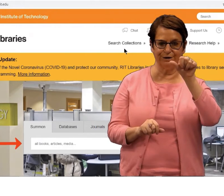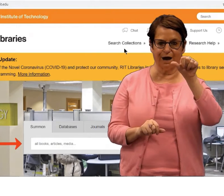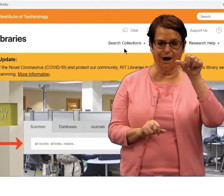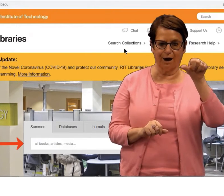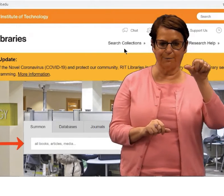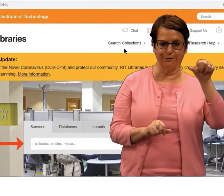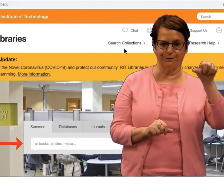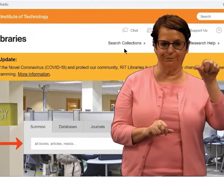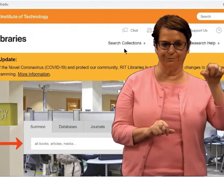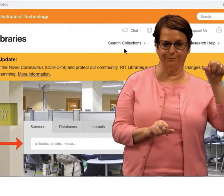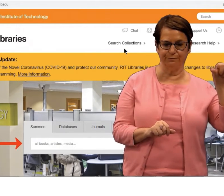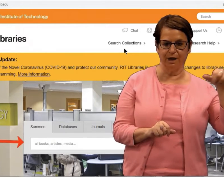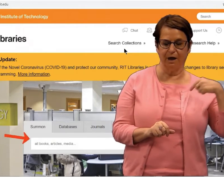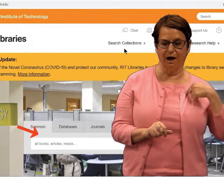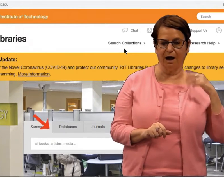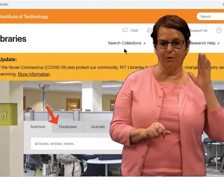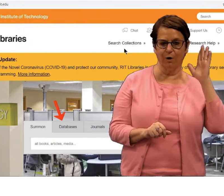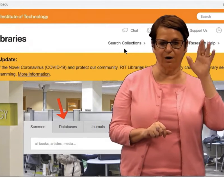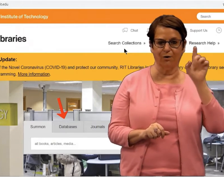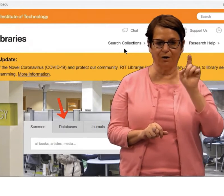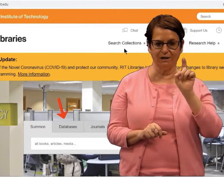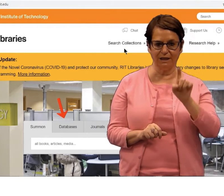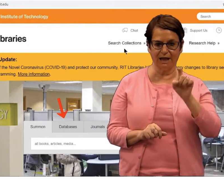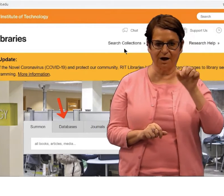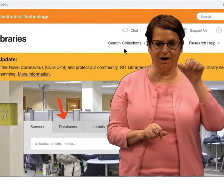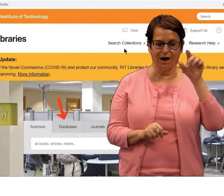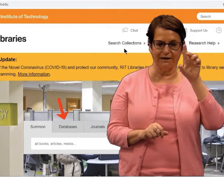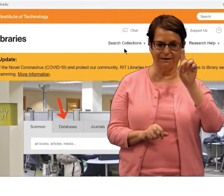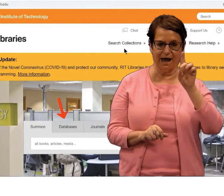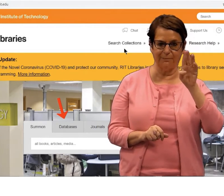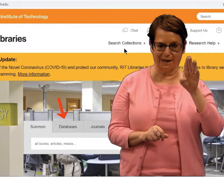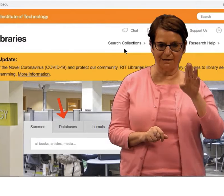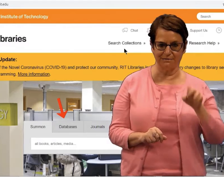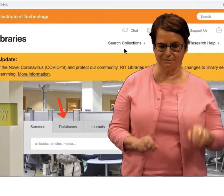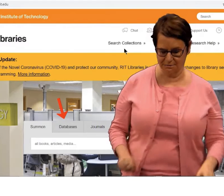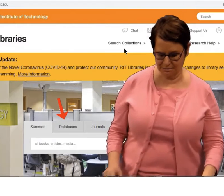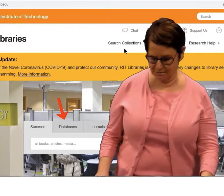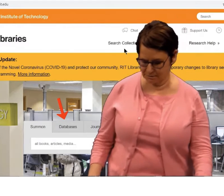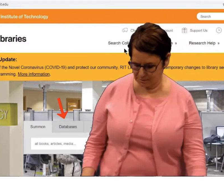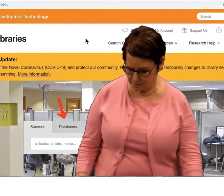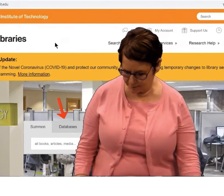and on that search bar there's different tabs. I will click on Databases.